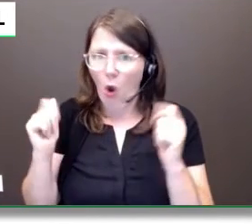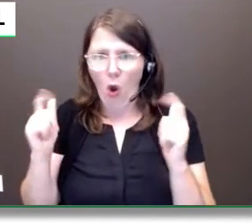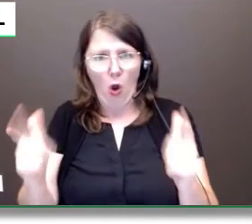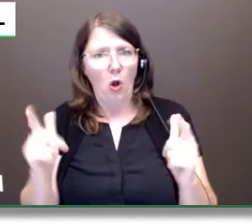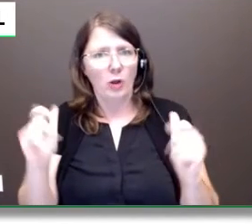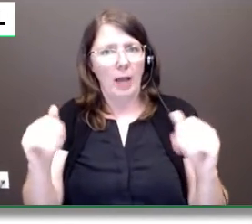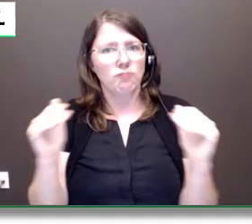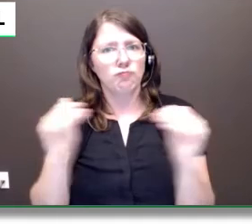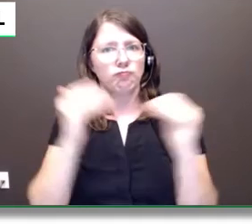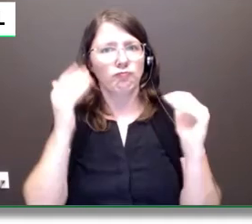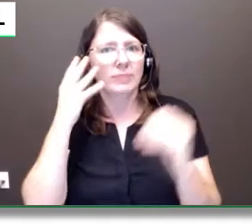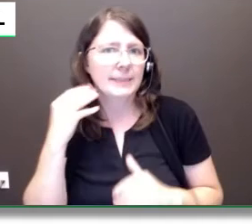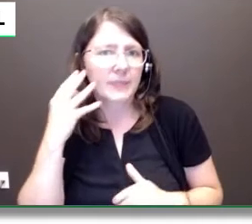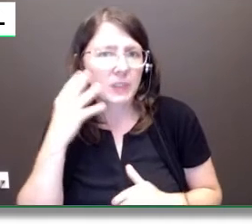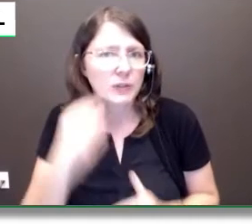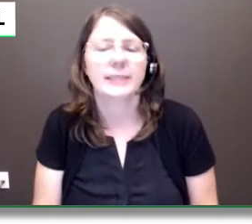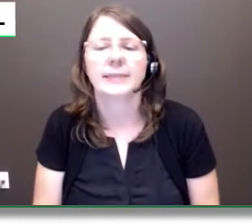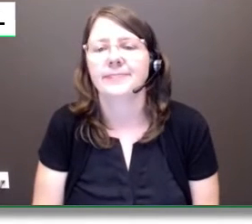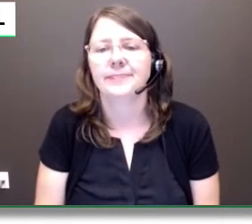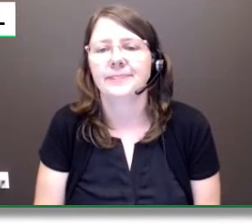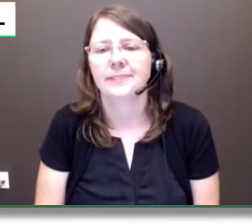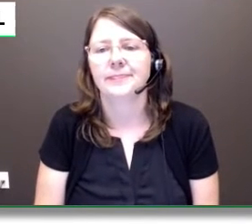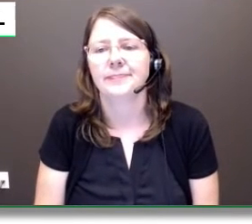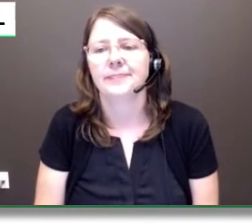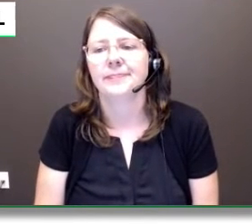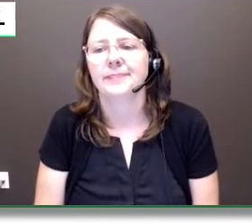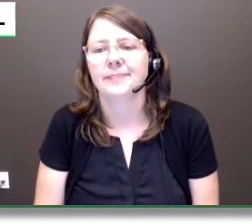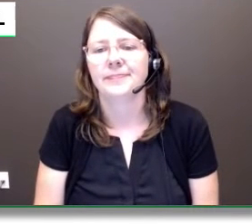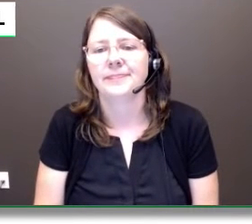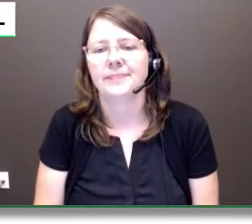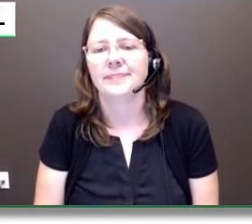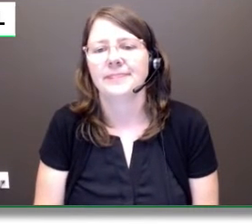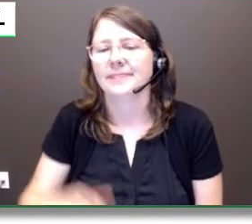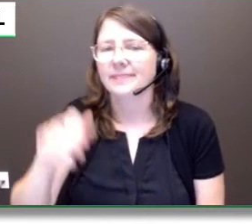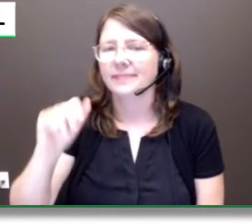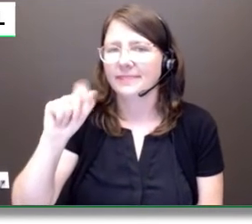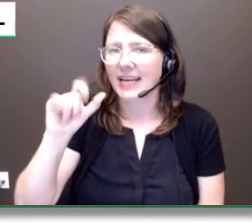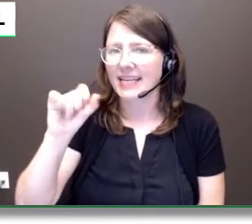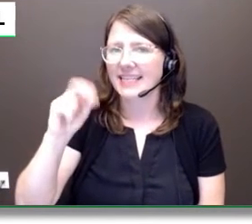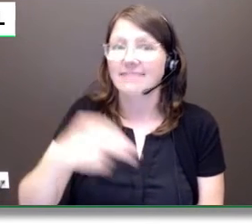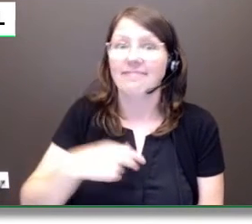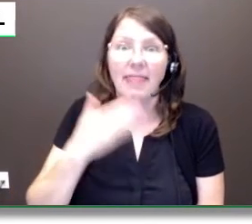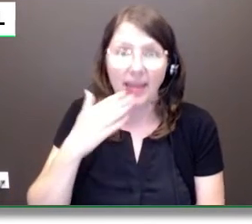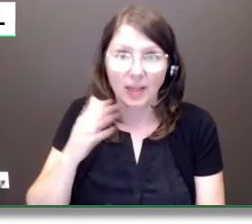Amazing thank you for those thoughts. Karina, I could see you nodding along do you want to add to this?